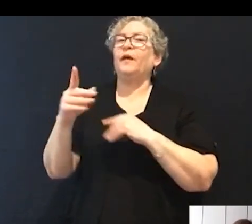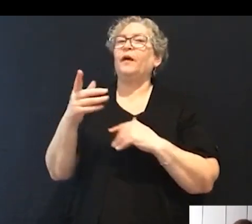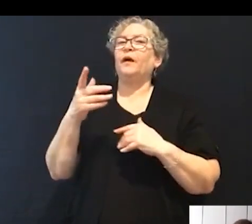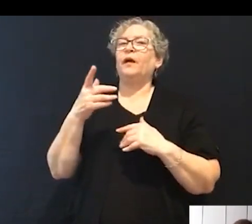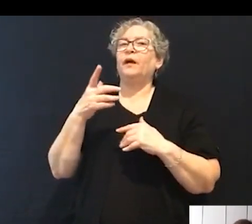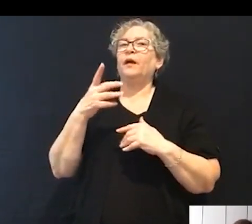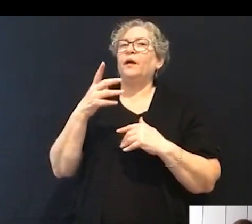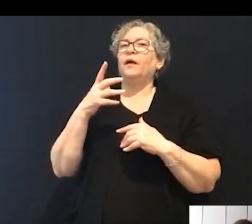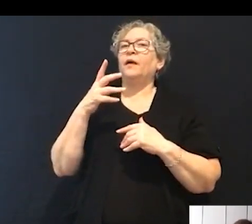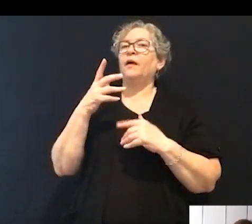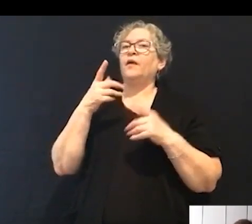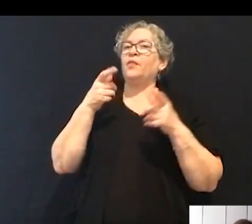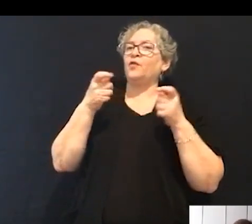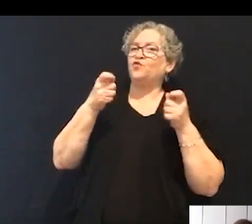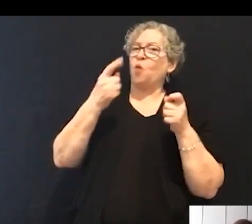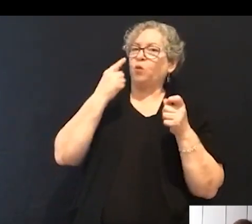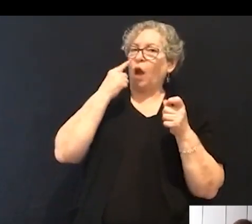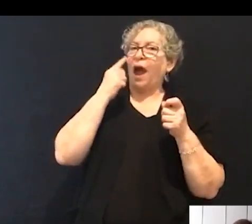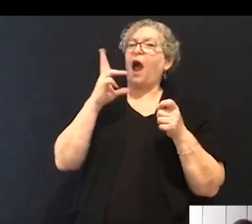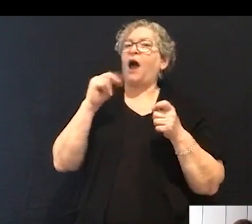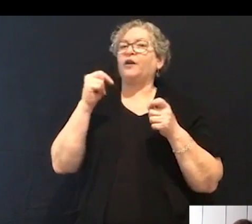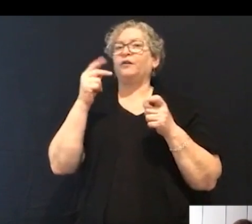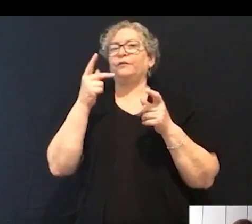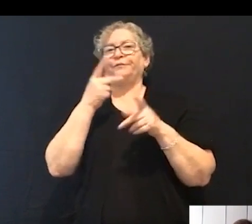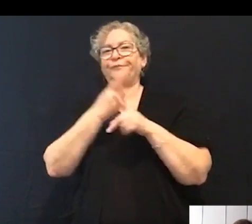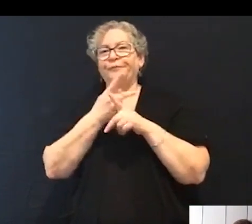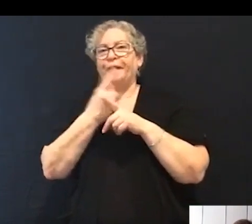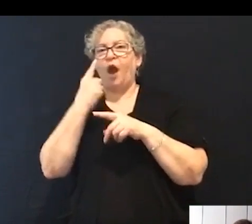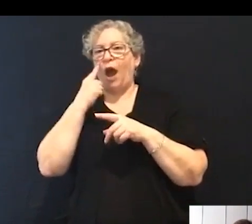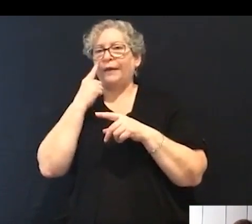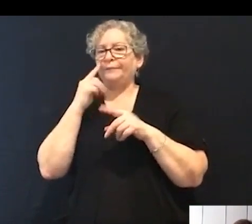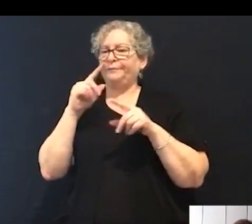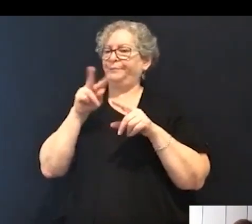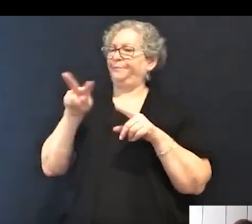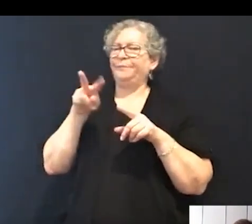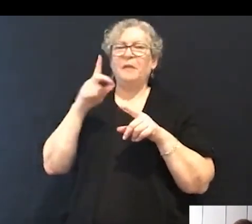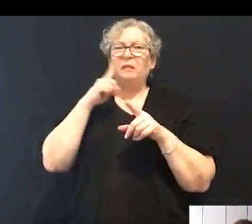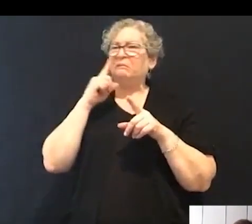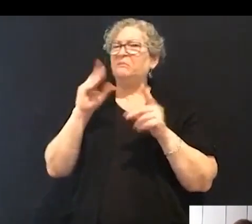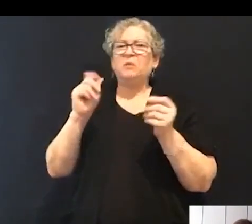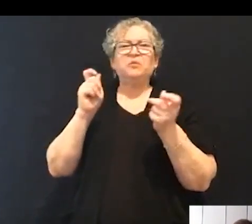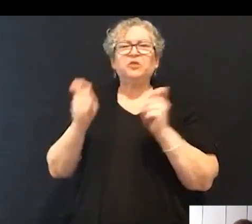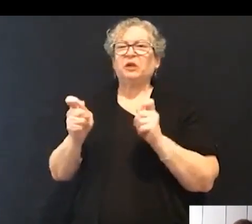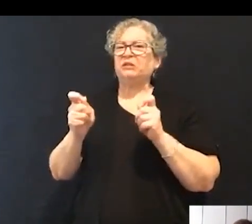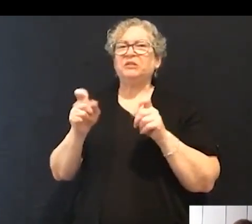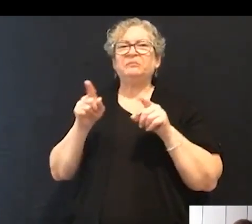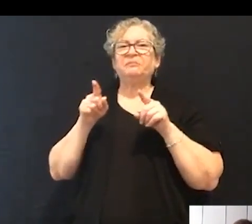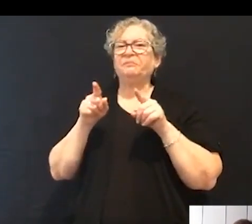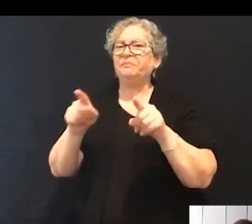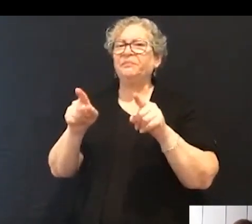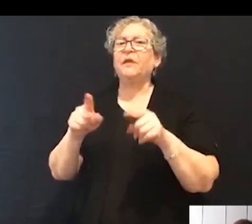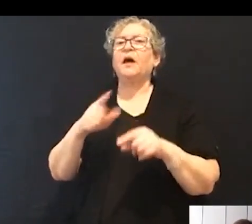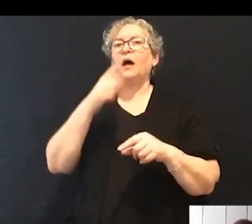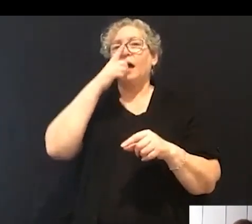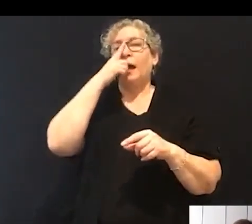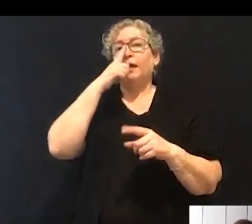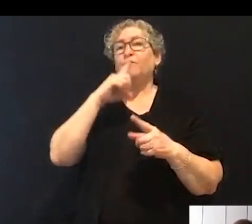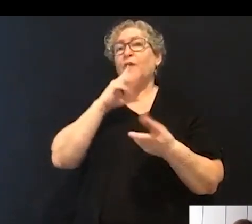the untreated eye, does not seem to change a lot. Overall, specifically in the visual field,